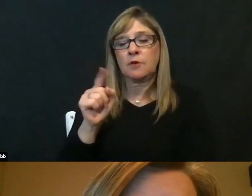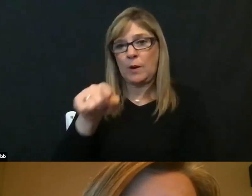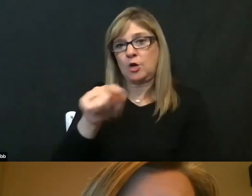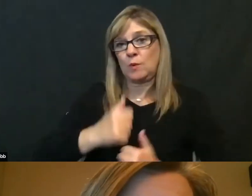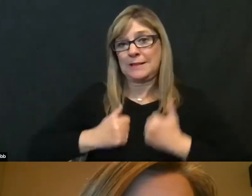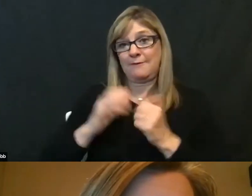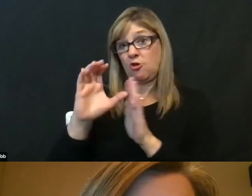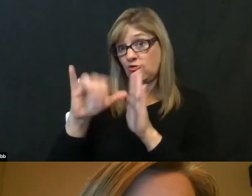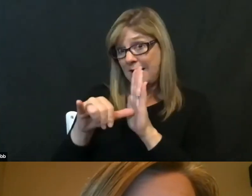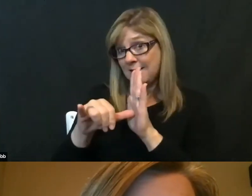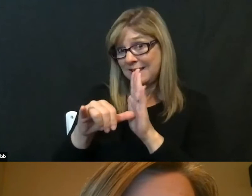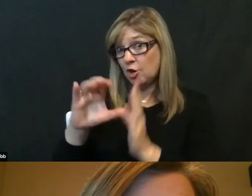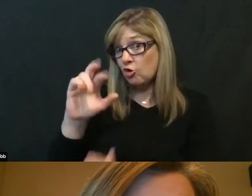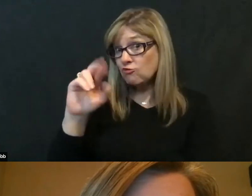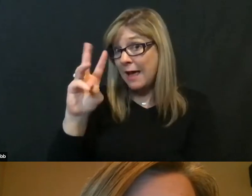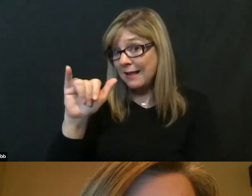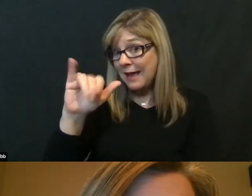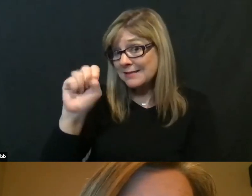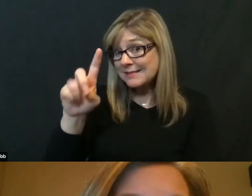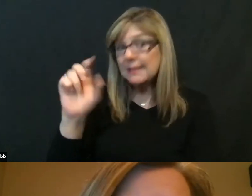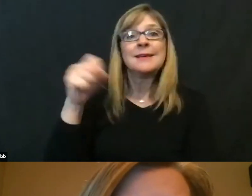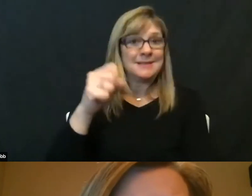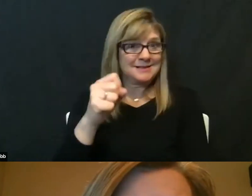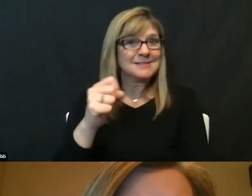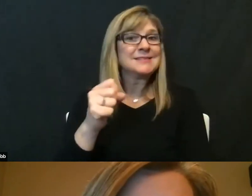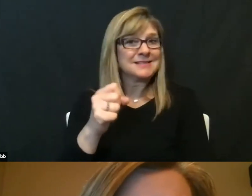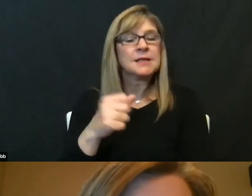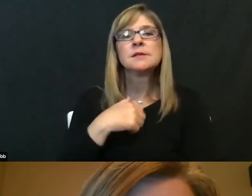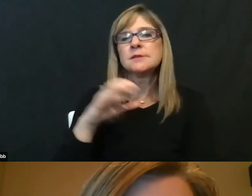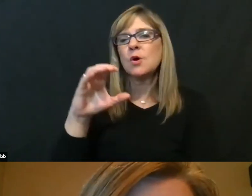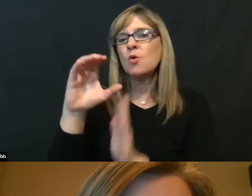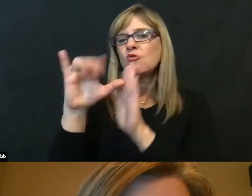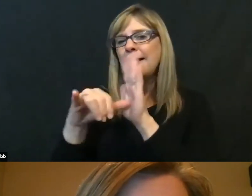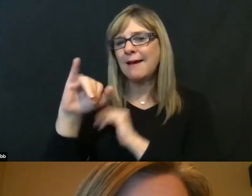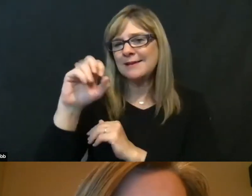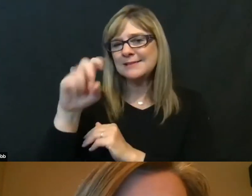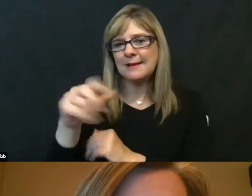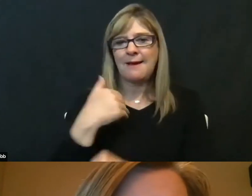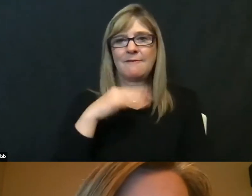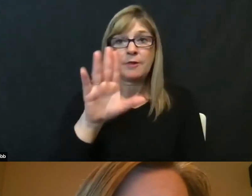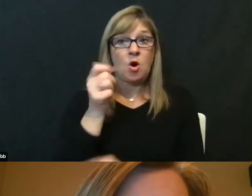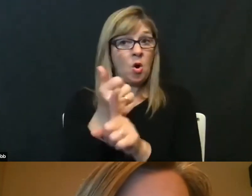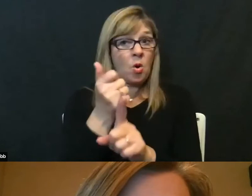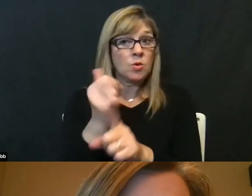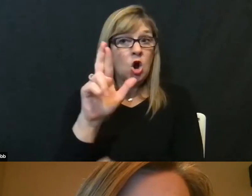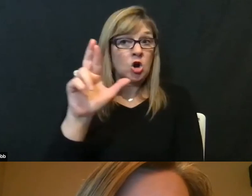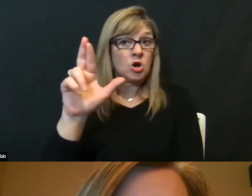Crowley ISD, are you in Crowley ISD? Yes, I am. Okay so Crowley ISD has their own regional day school program for the deaf.